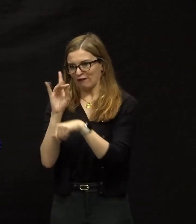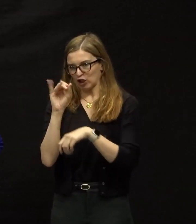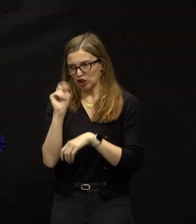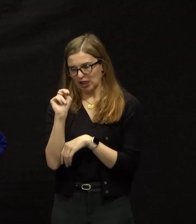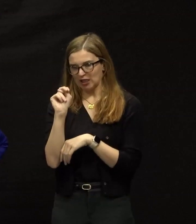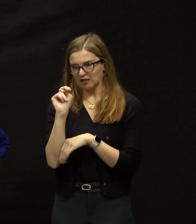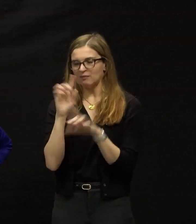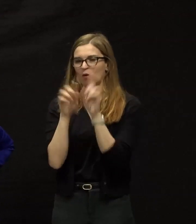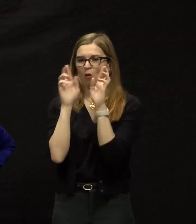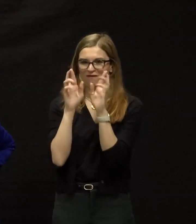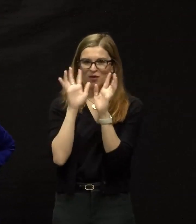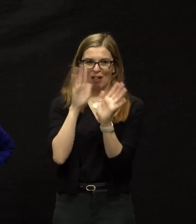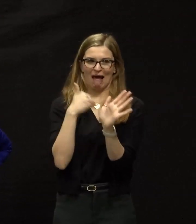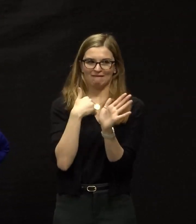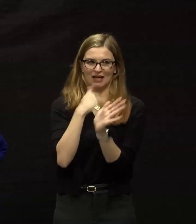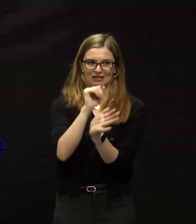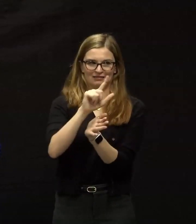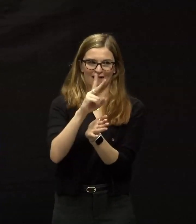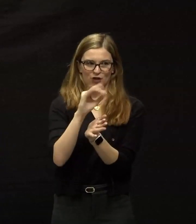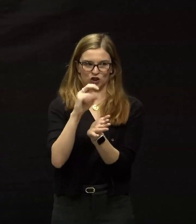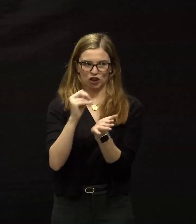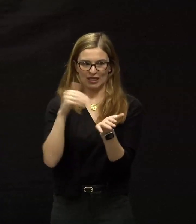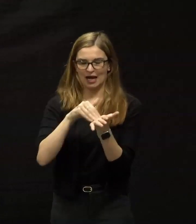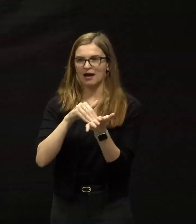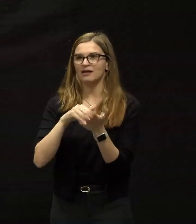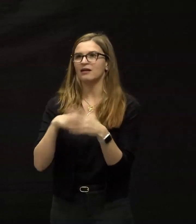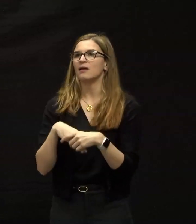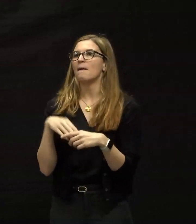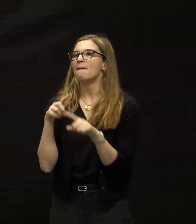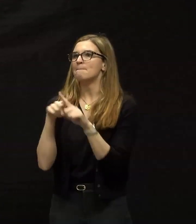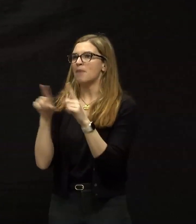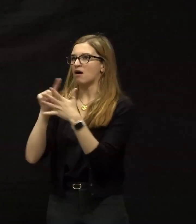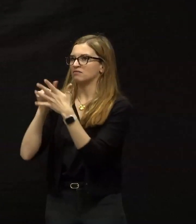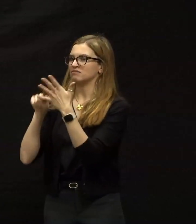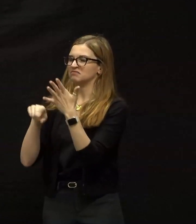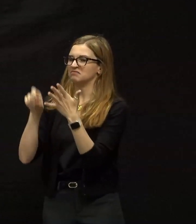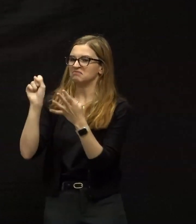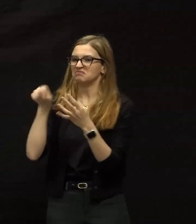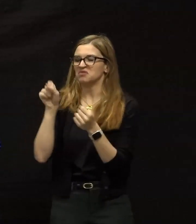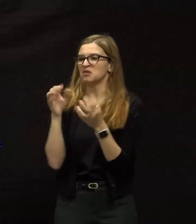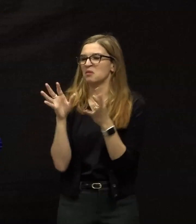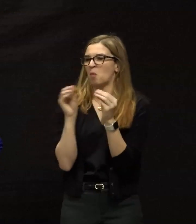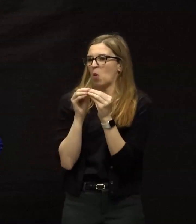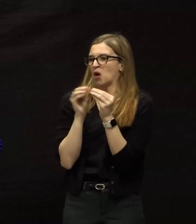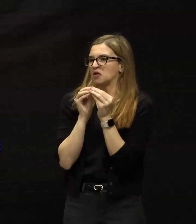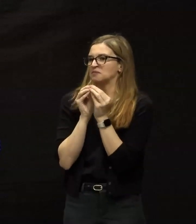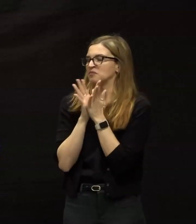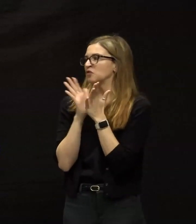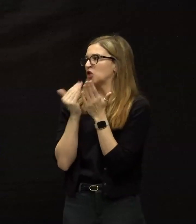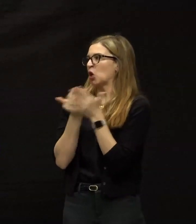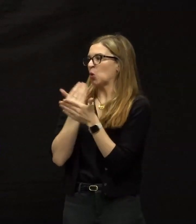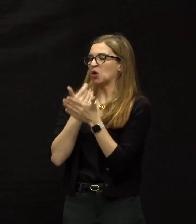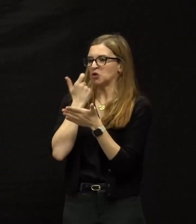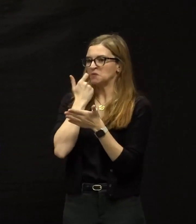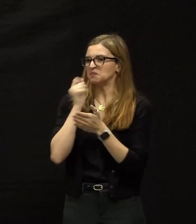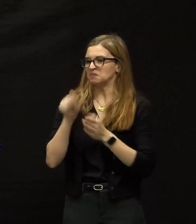Now we have the English version, but hopefully we'll get the ASL version back again. The DVD is no longer available.